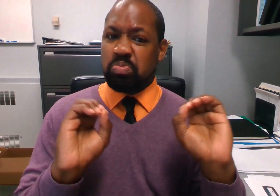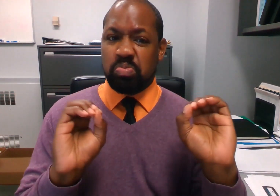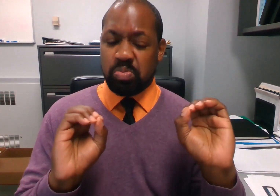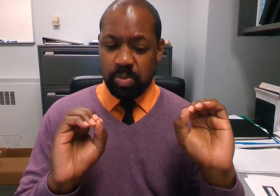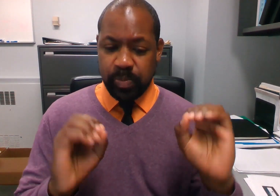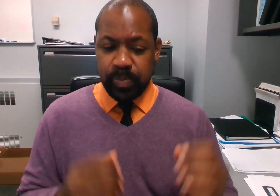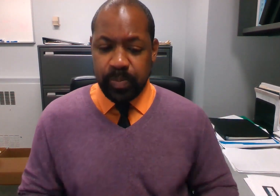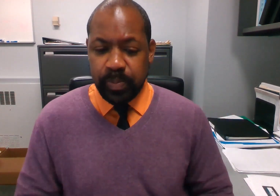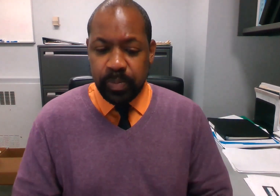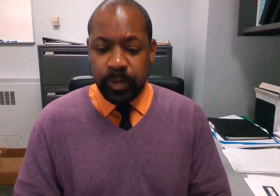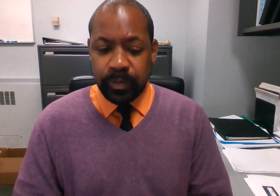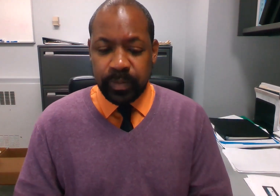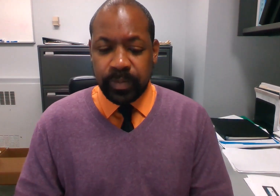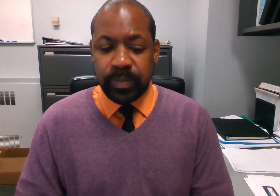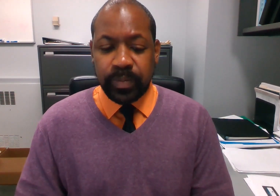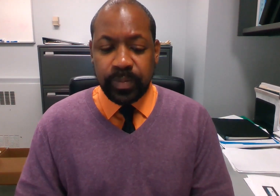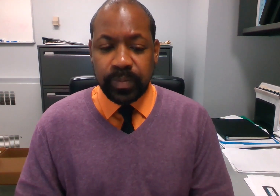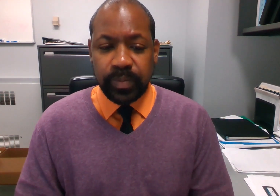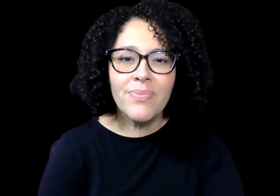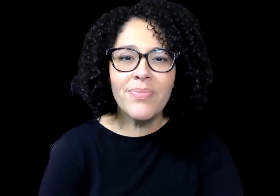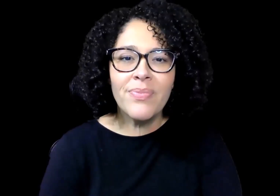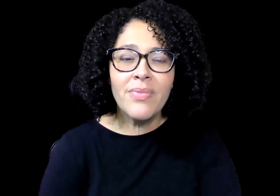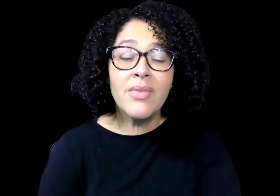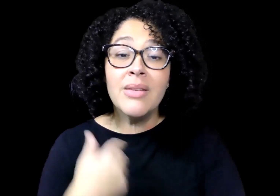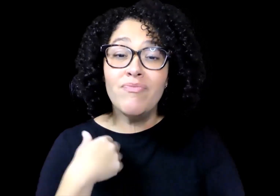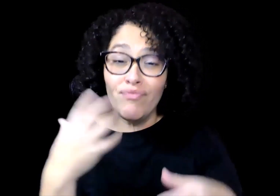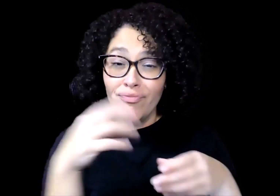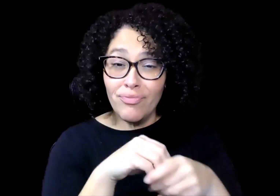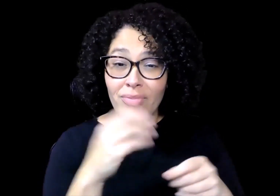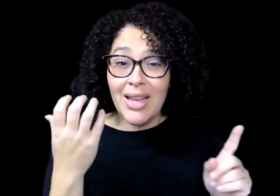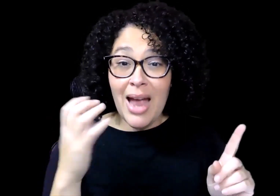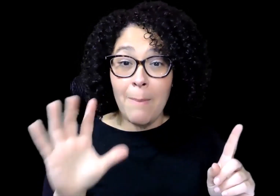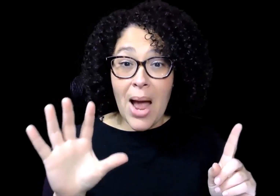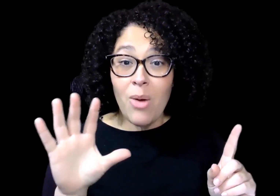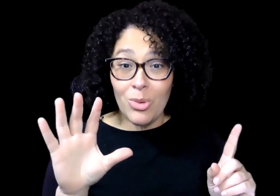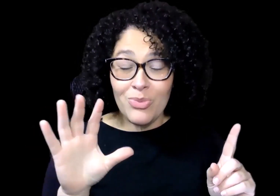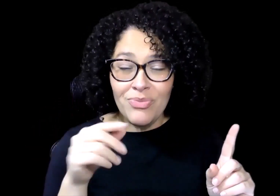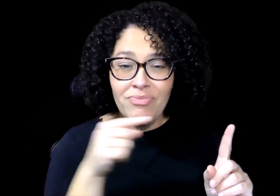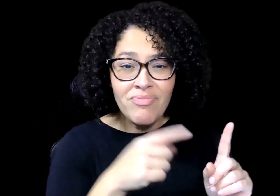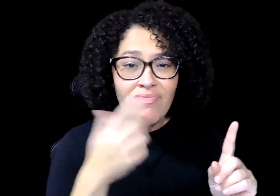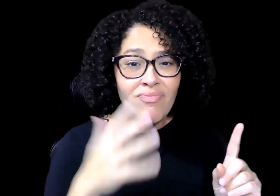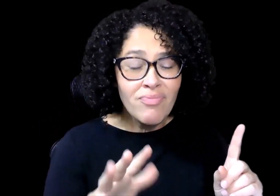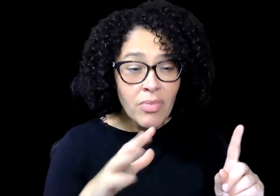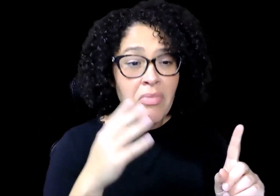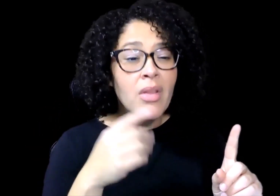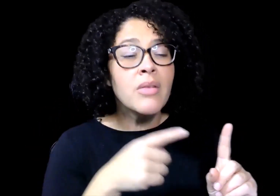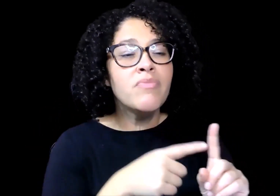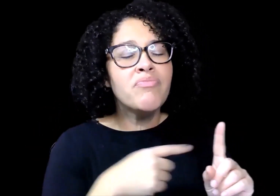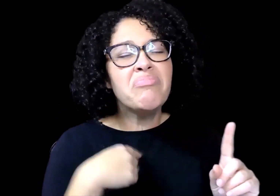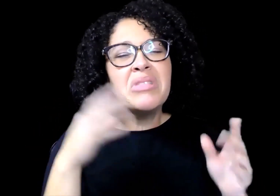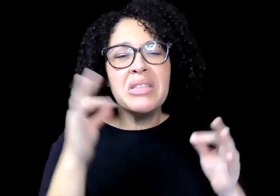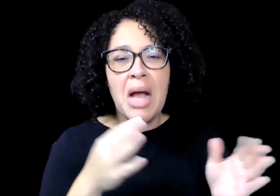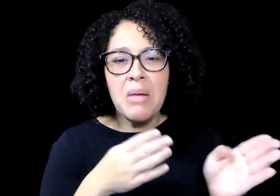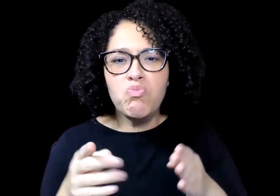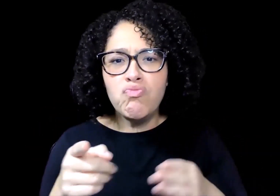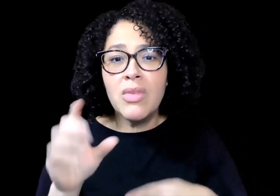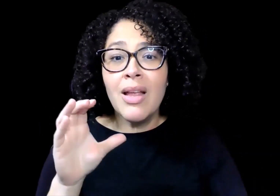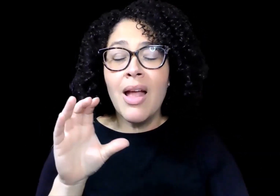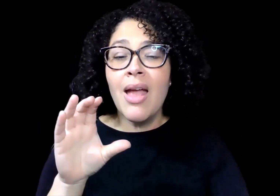individuals well I noticed that um